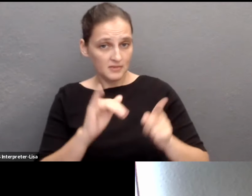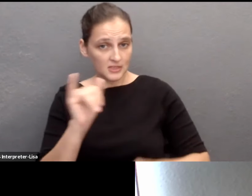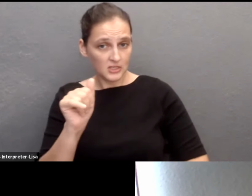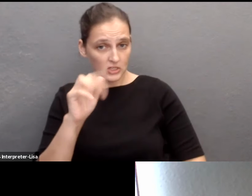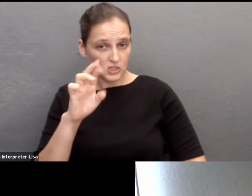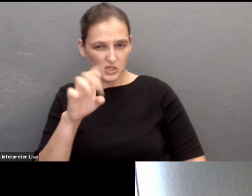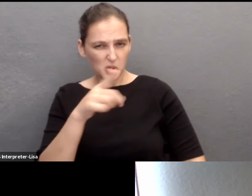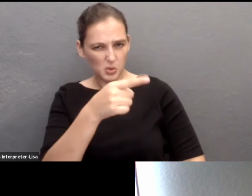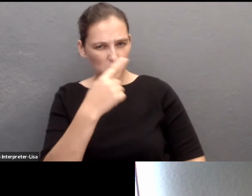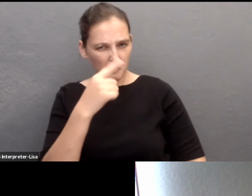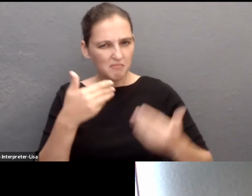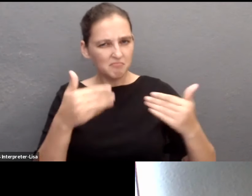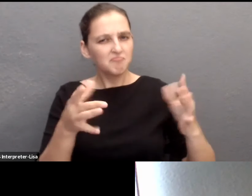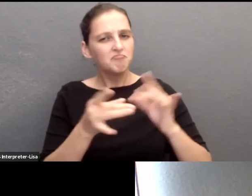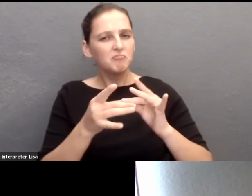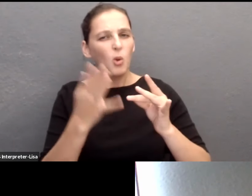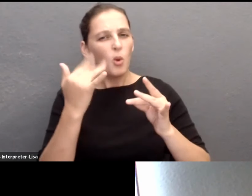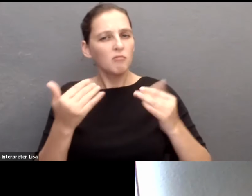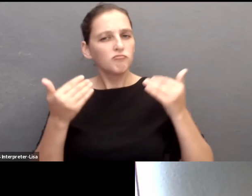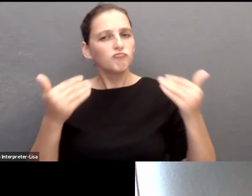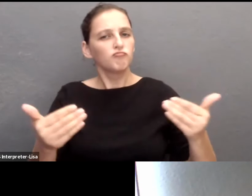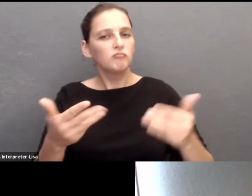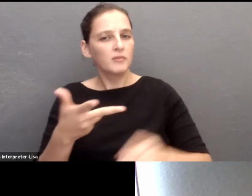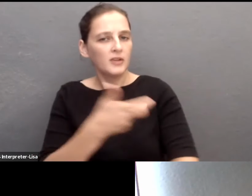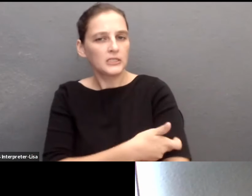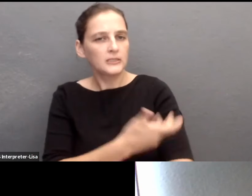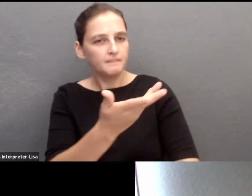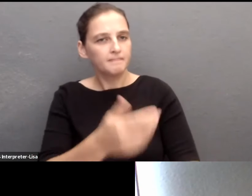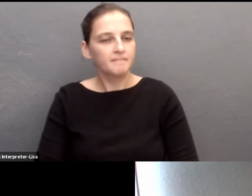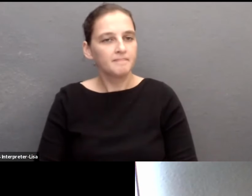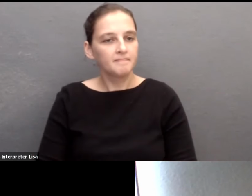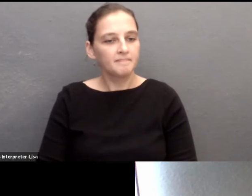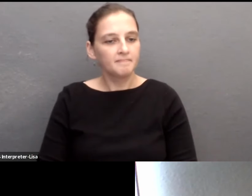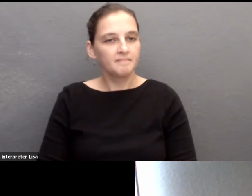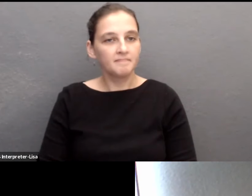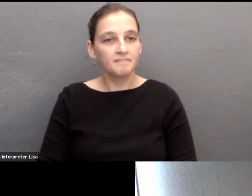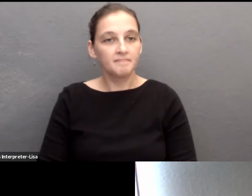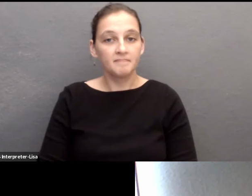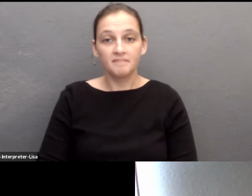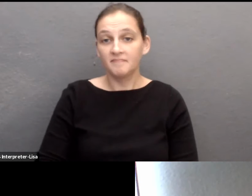he decided to get the vaccine. Jared Price: It was actually really quite simple